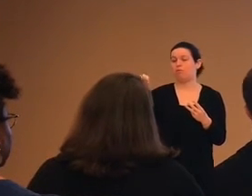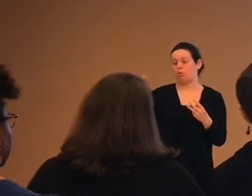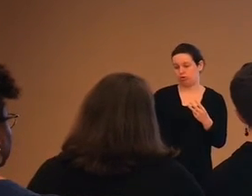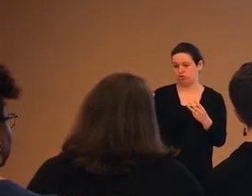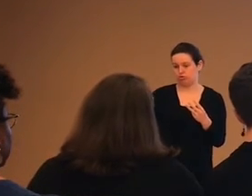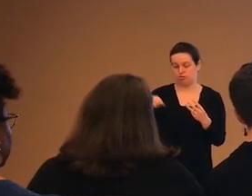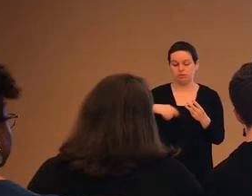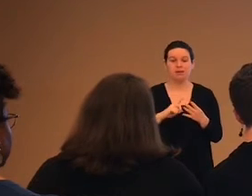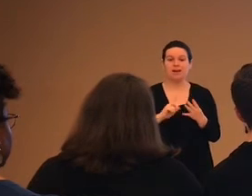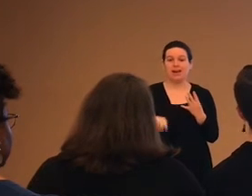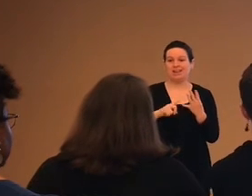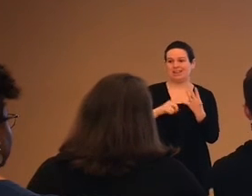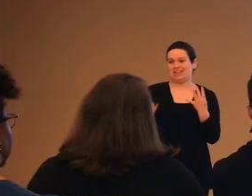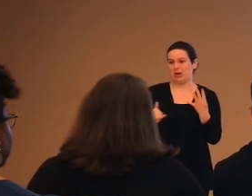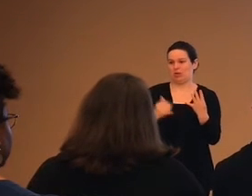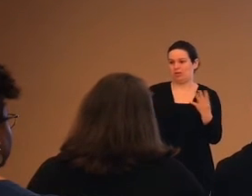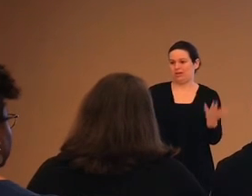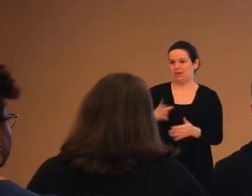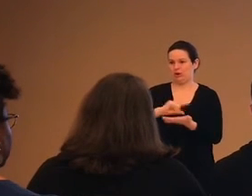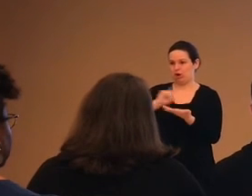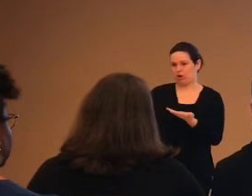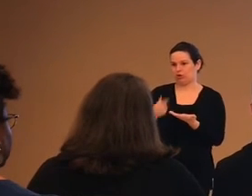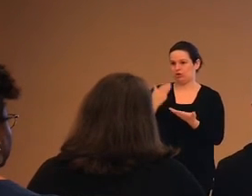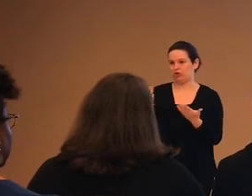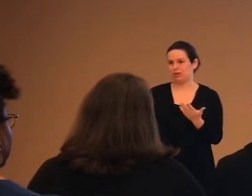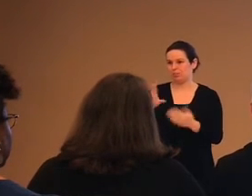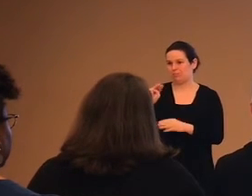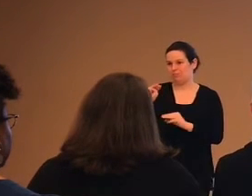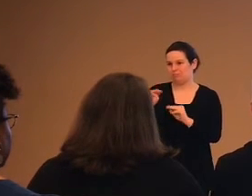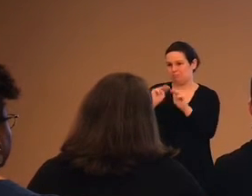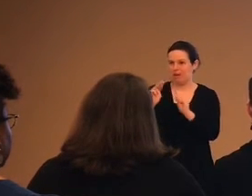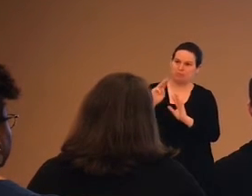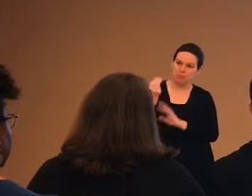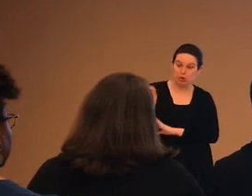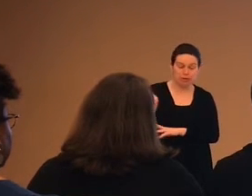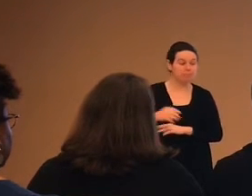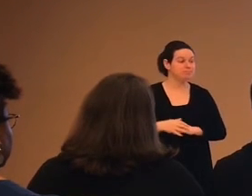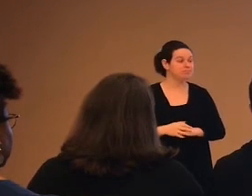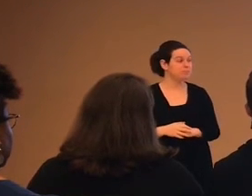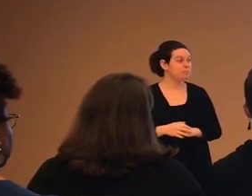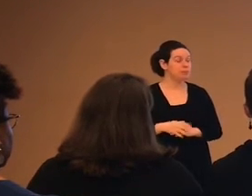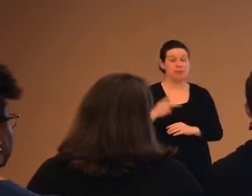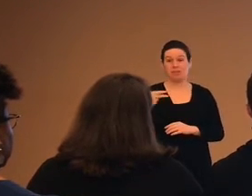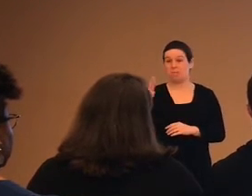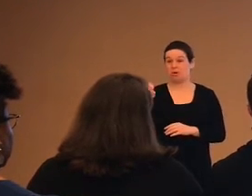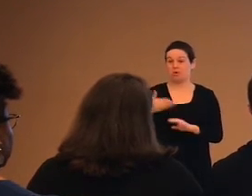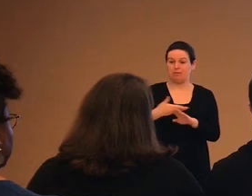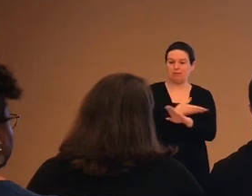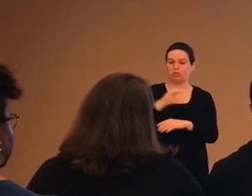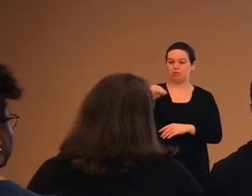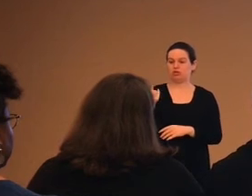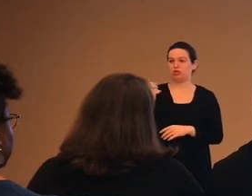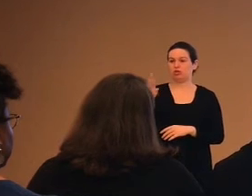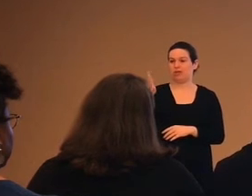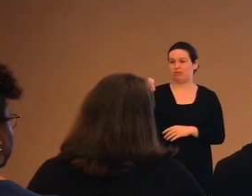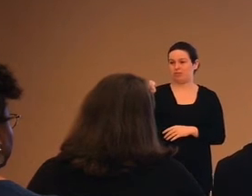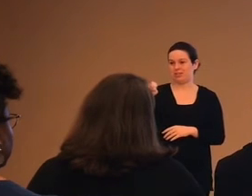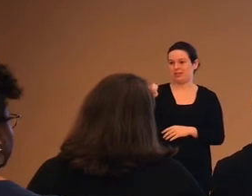You will notice I just used our new name our Park was formerly known as Jefferson National expansion memorial and